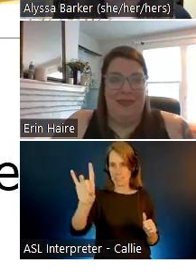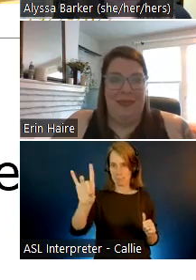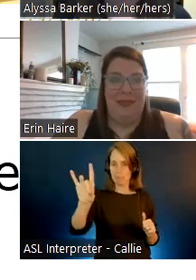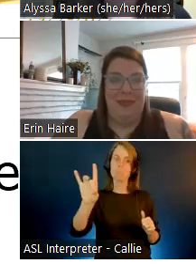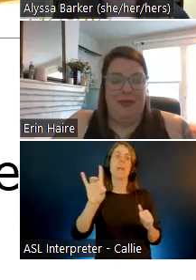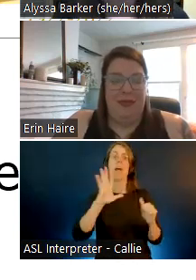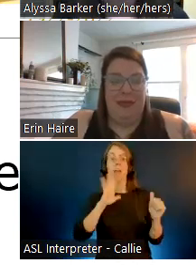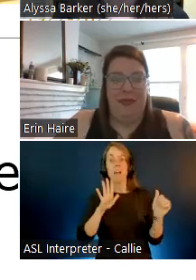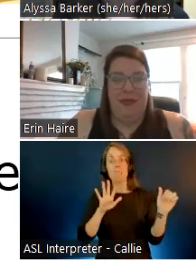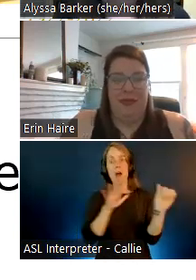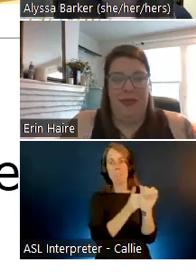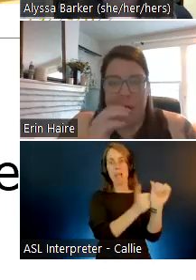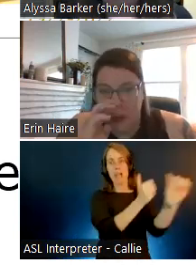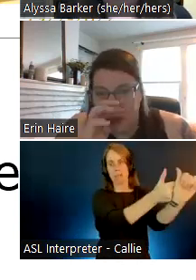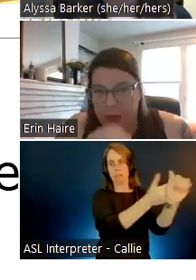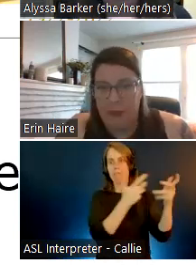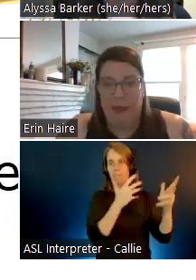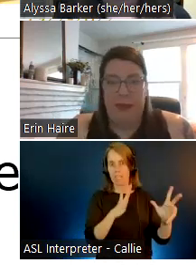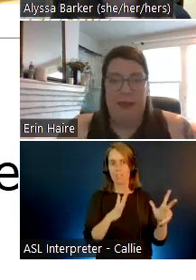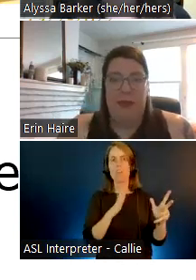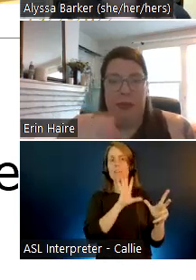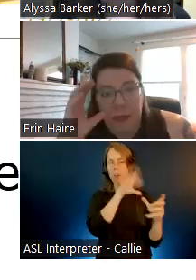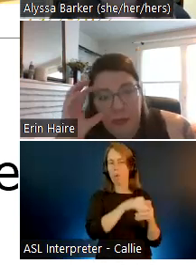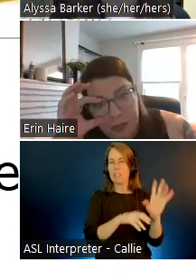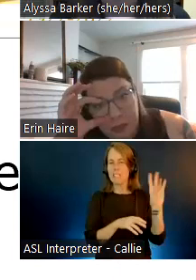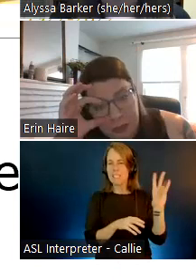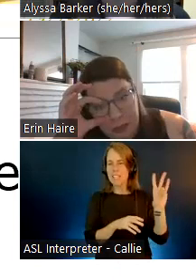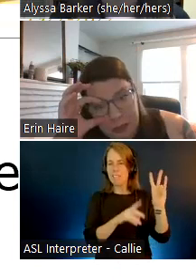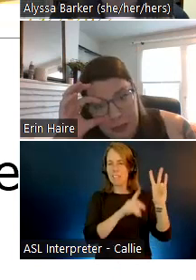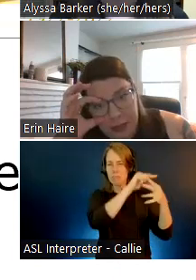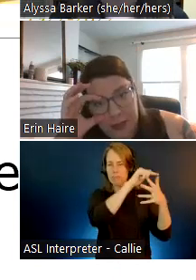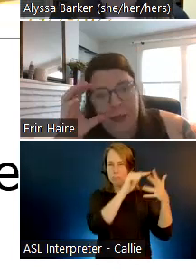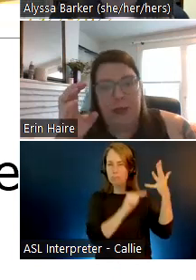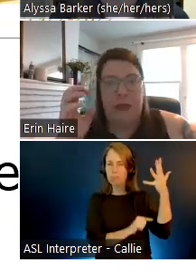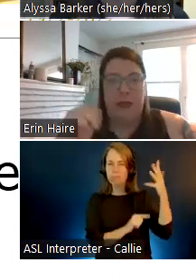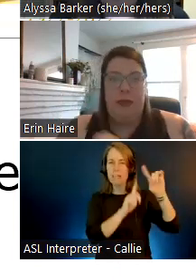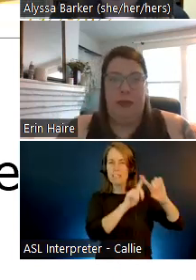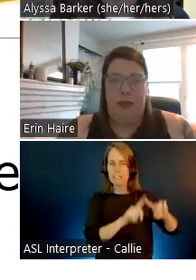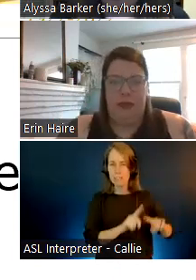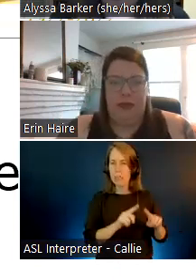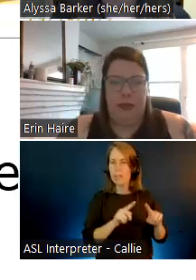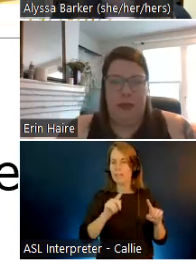race, color, religion, national origin, gender or sex, and disability